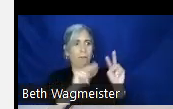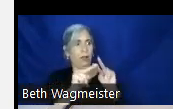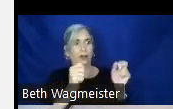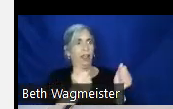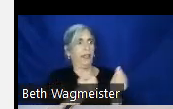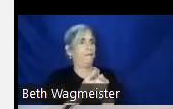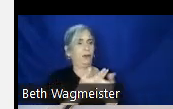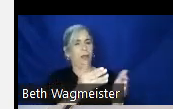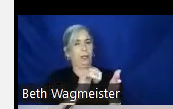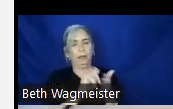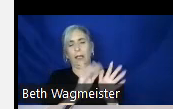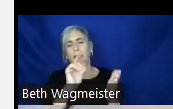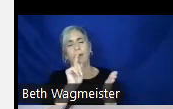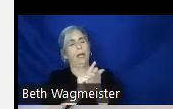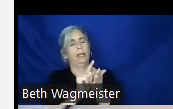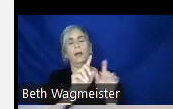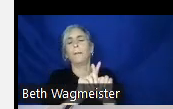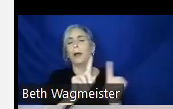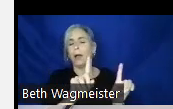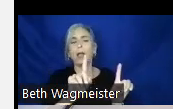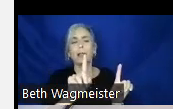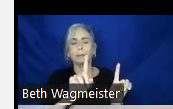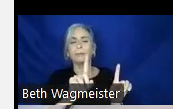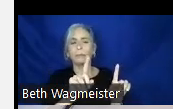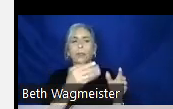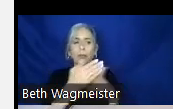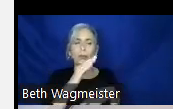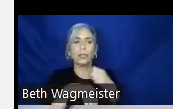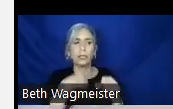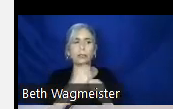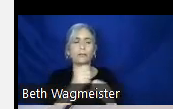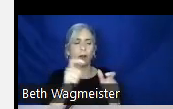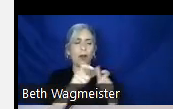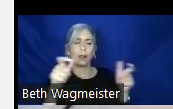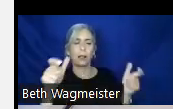because that is impossible. We have done over a couple of years for large ICT clients that I